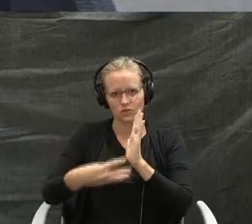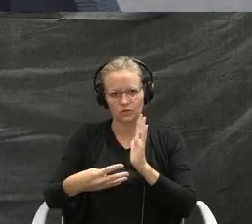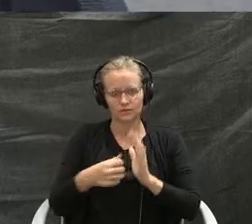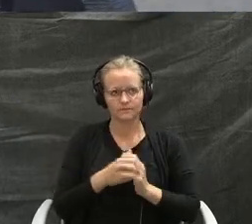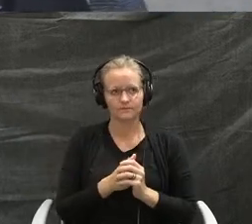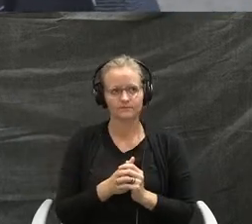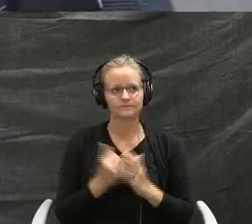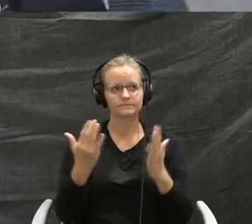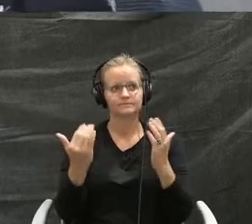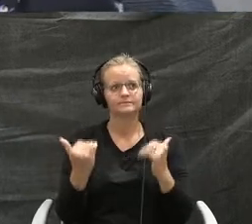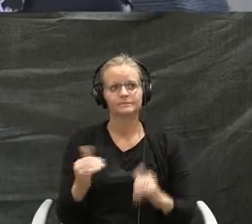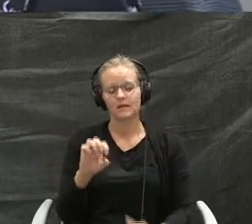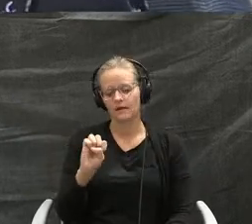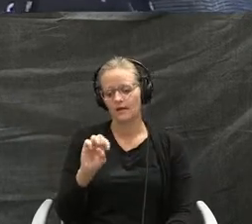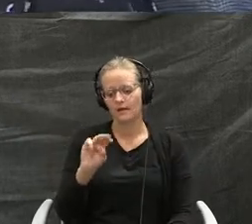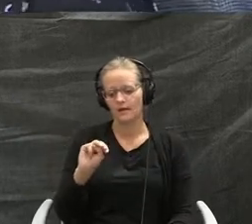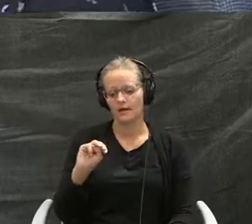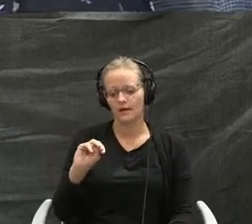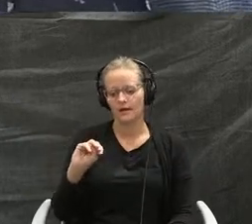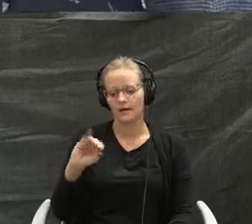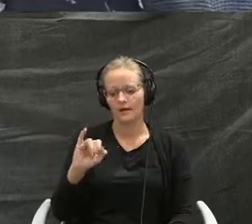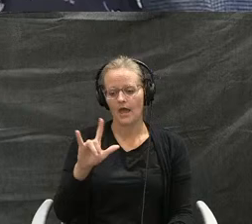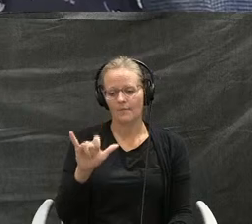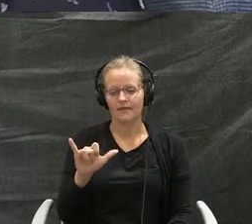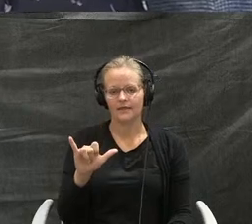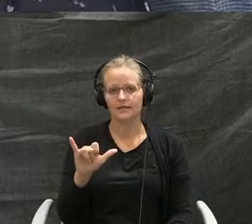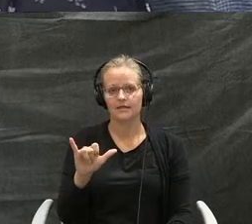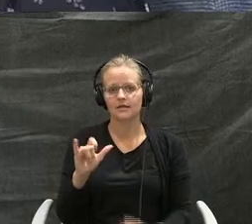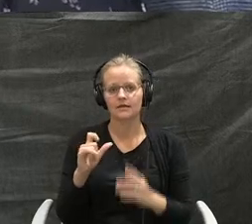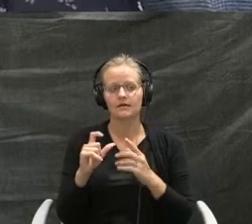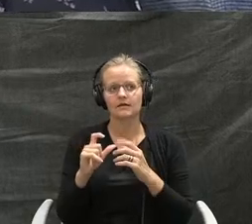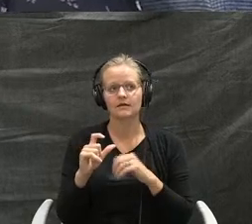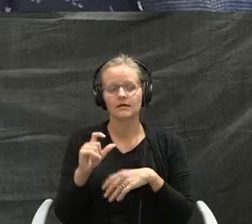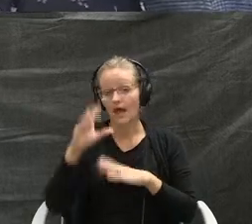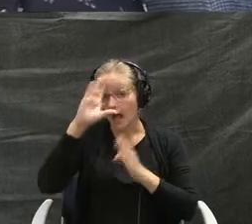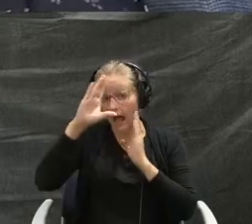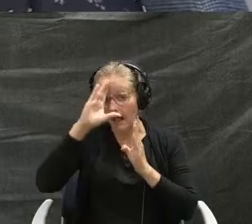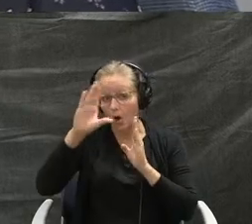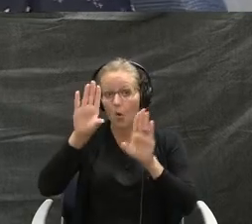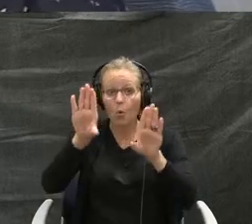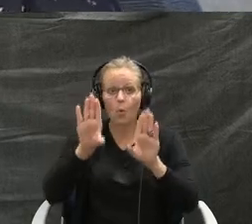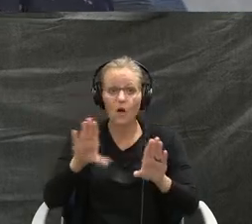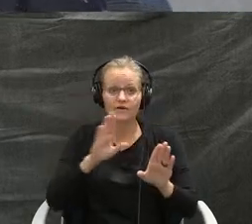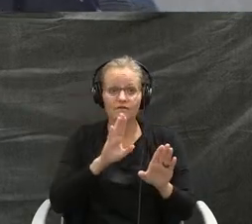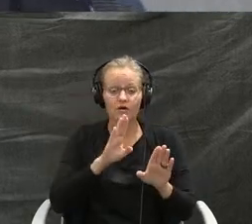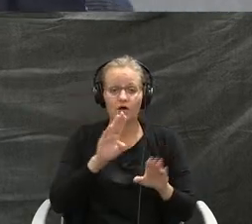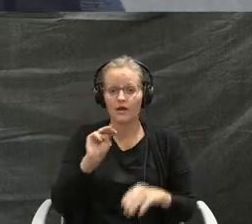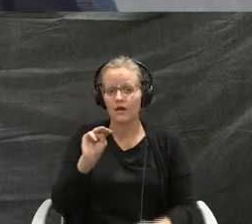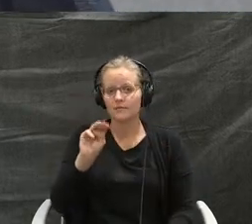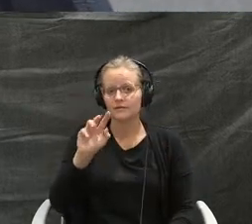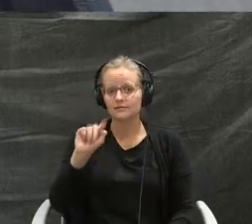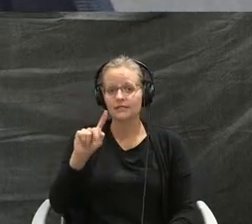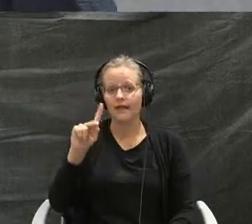Chanhassen. Hello wonderful Minne Tonka School Board 1st I want to thank you for putting in so much time and effort and